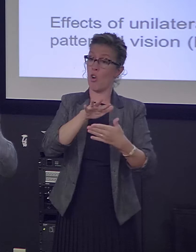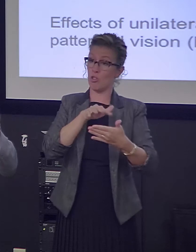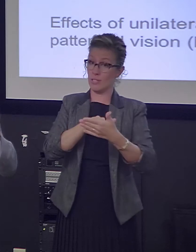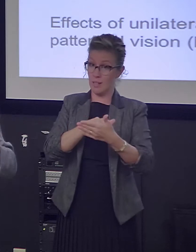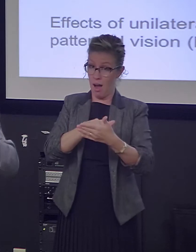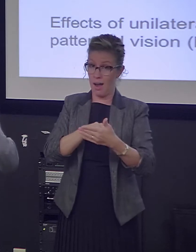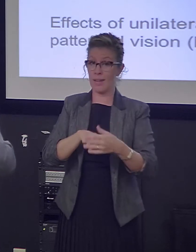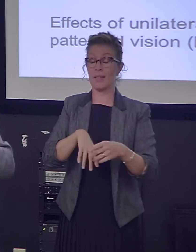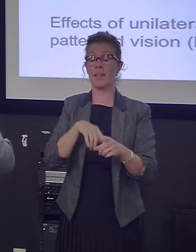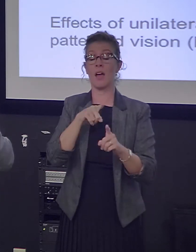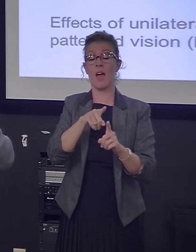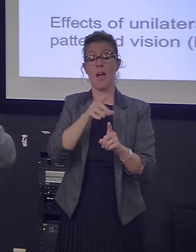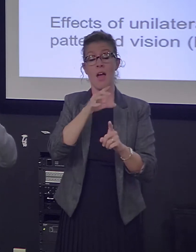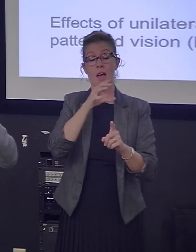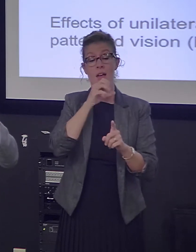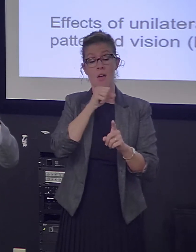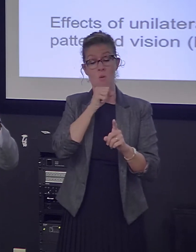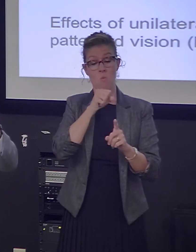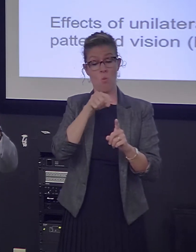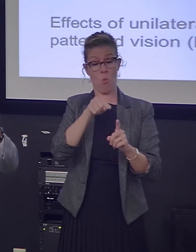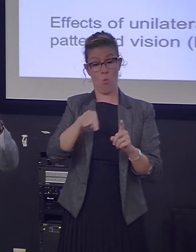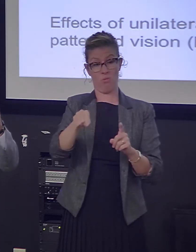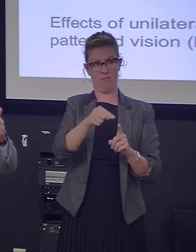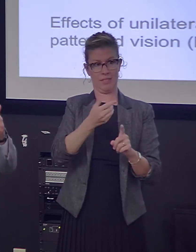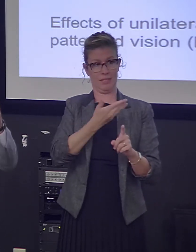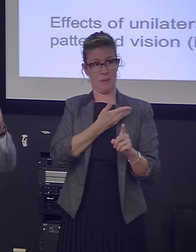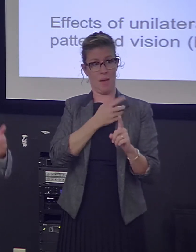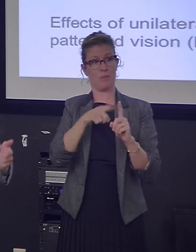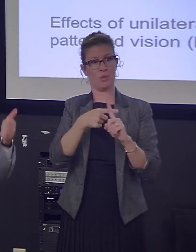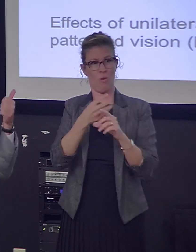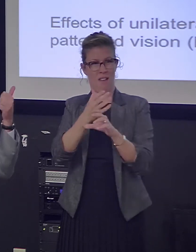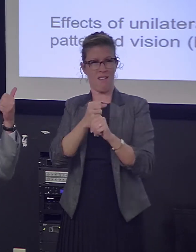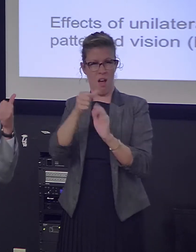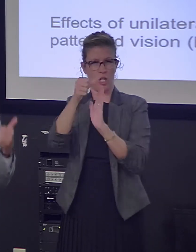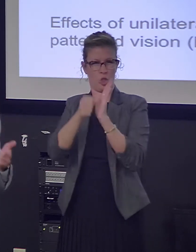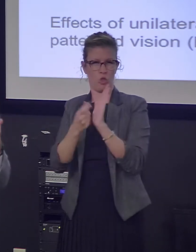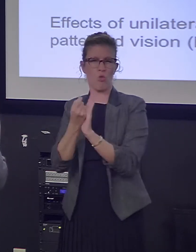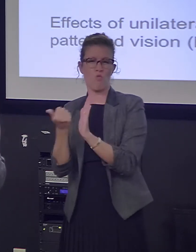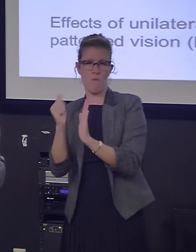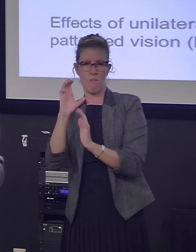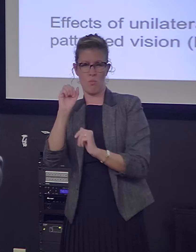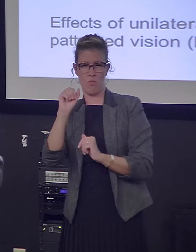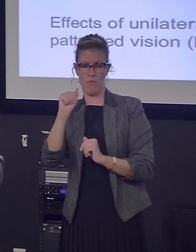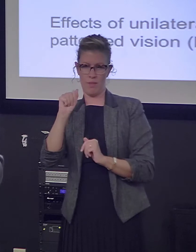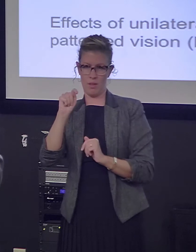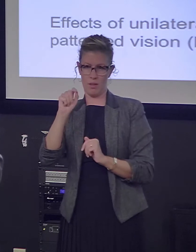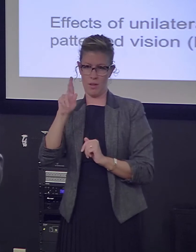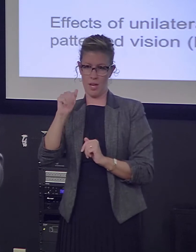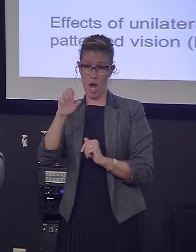the age at which these infants received the surgery to remove their cataracts varied